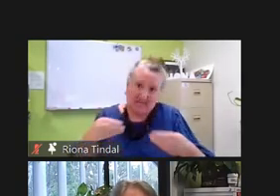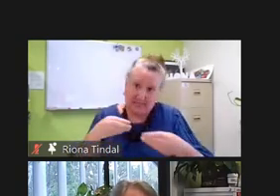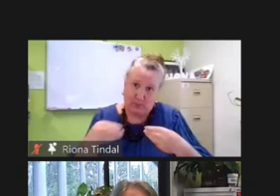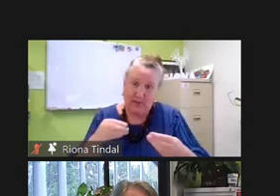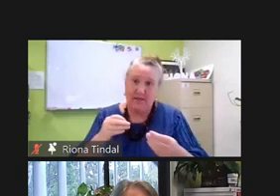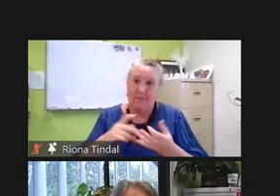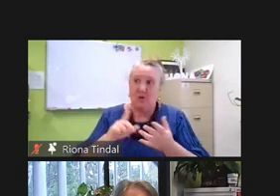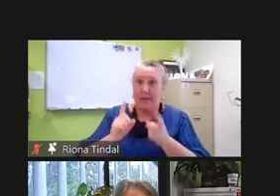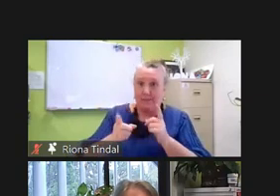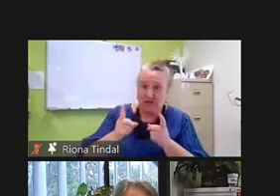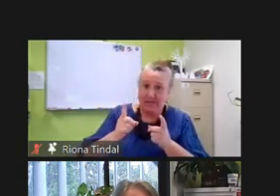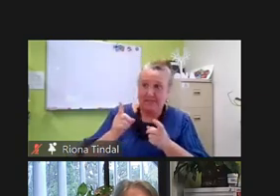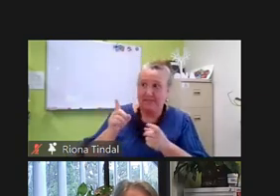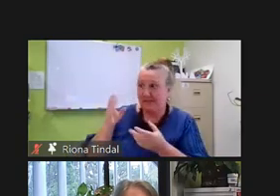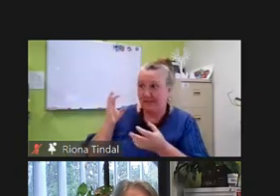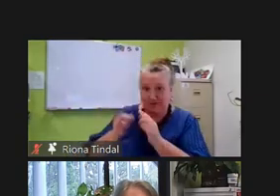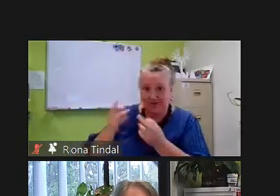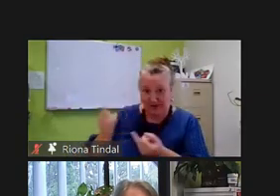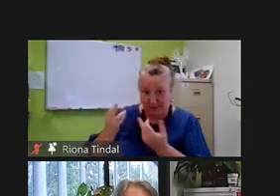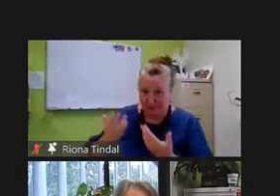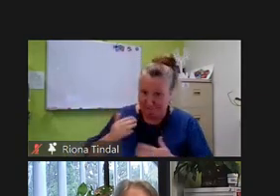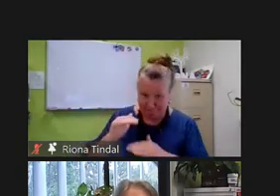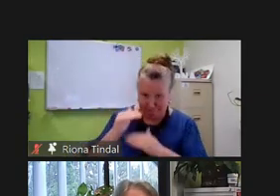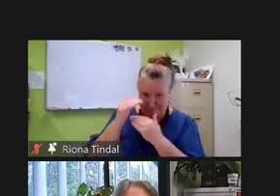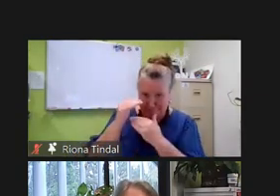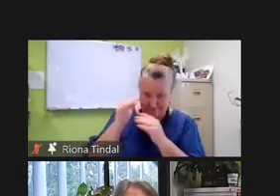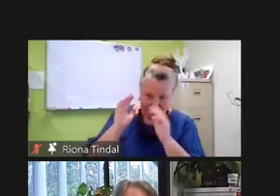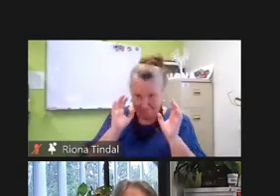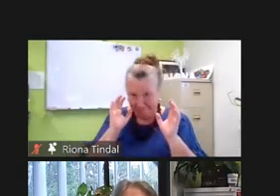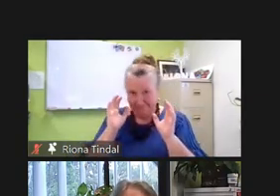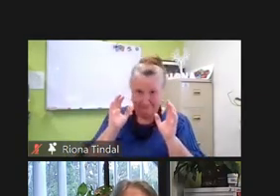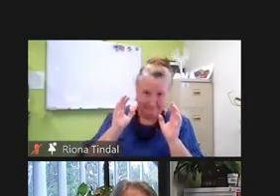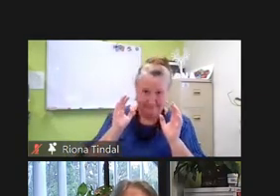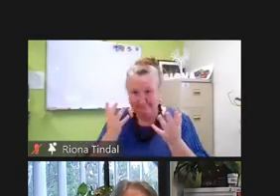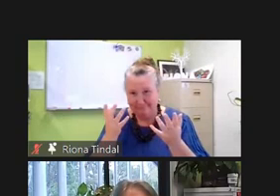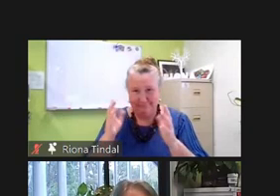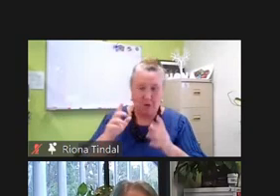as well. But also the student does need to be a bit flexible, depends on interpreter availability.